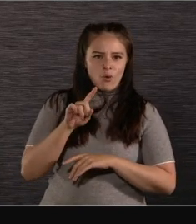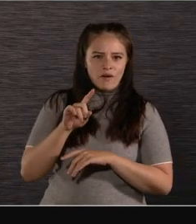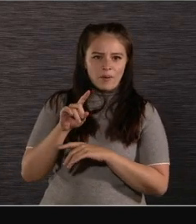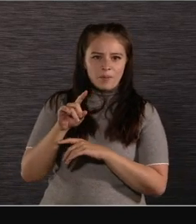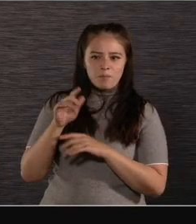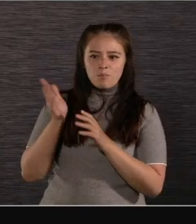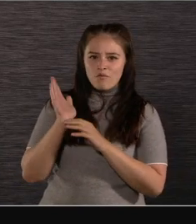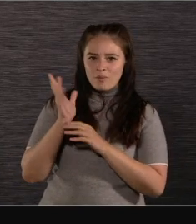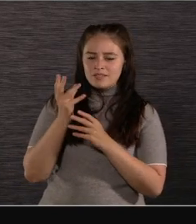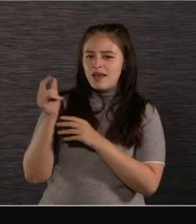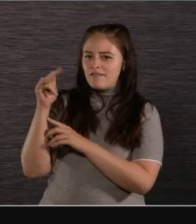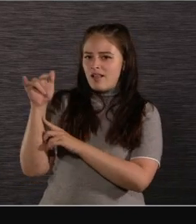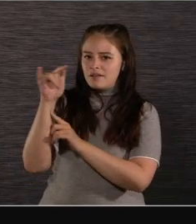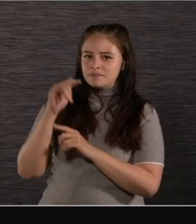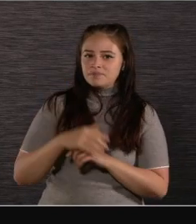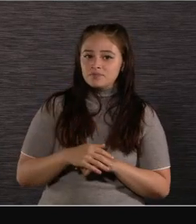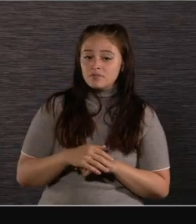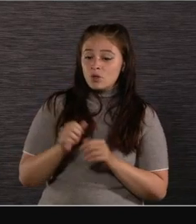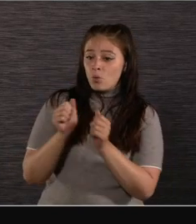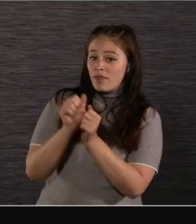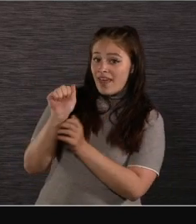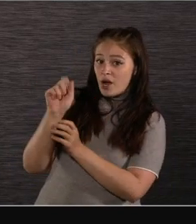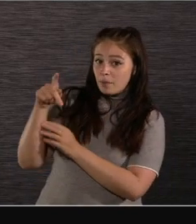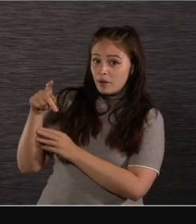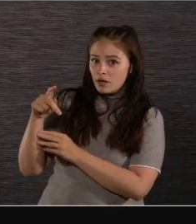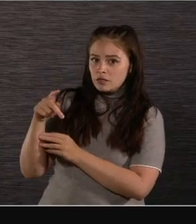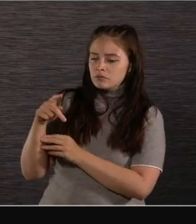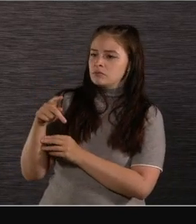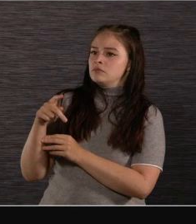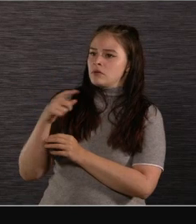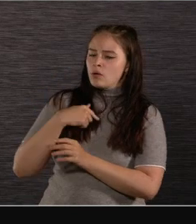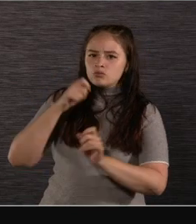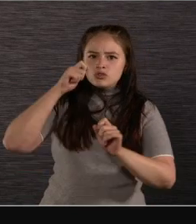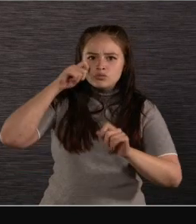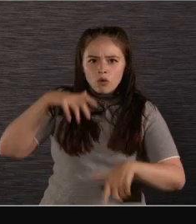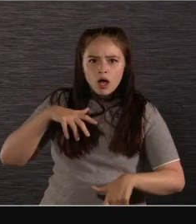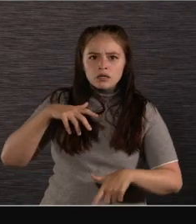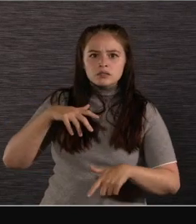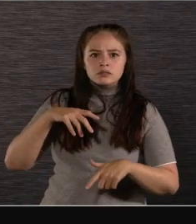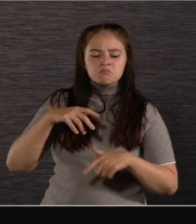With Airpeak, I was surprised of how quickly I became familiar in flight.